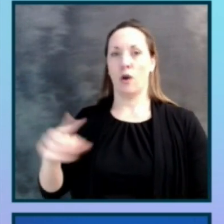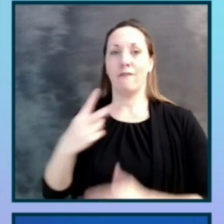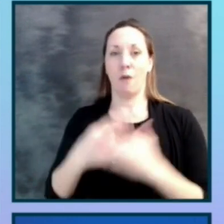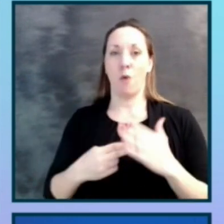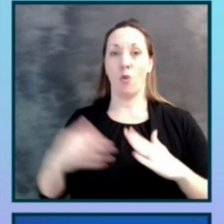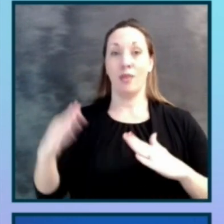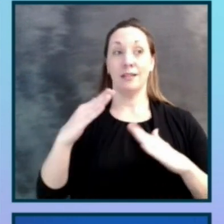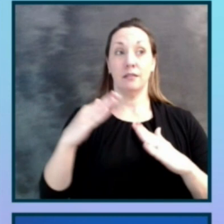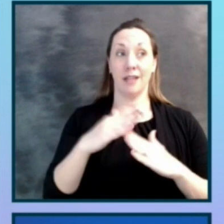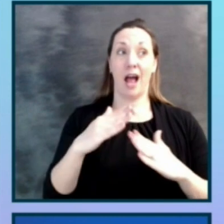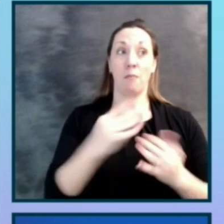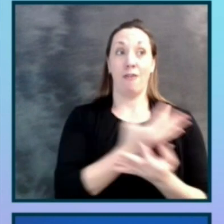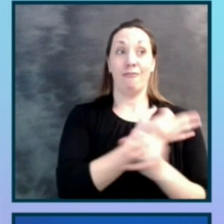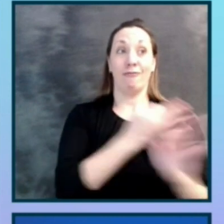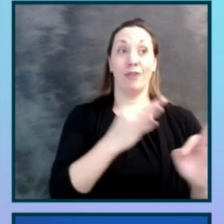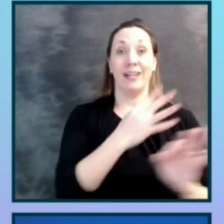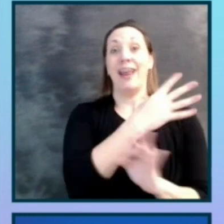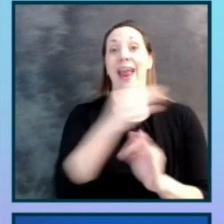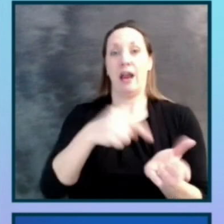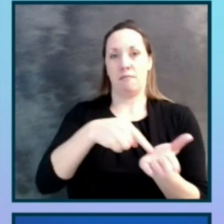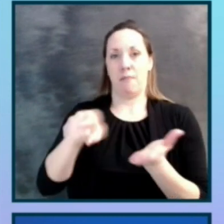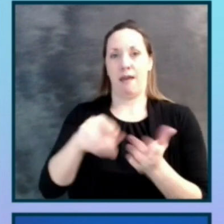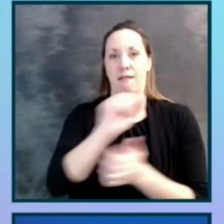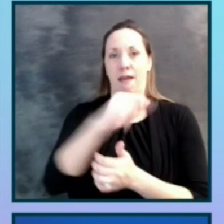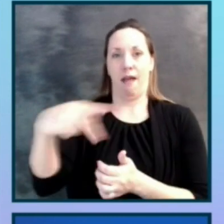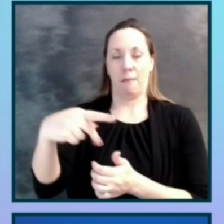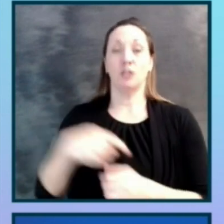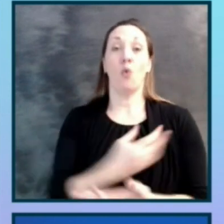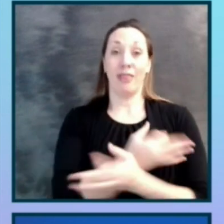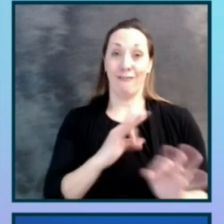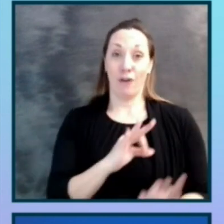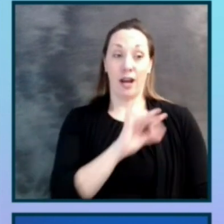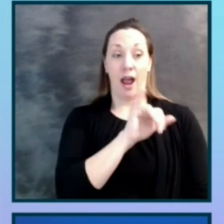And what we found there is that on the free iOS apps were